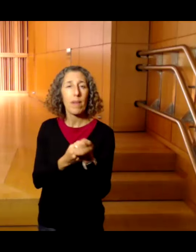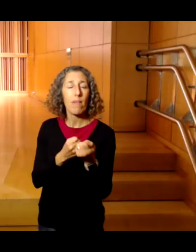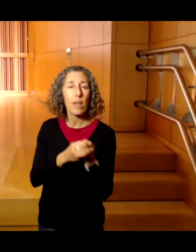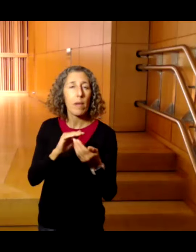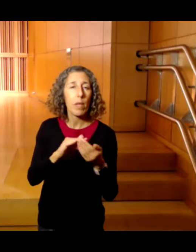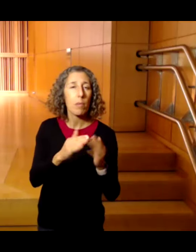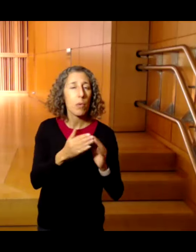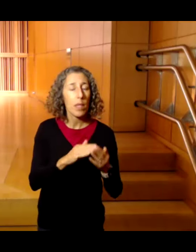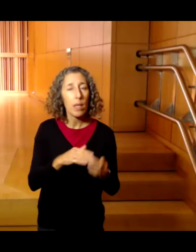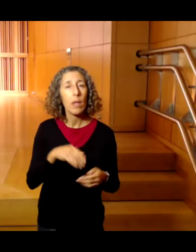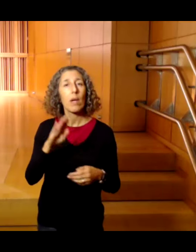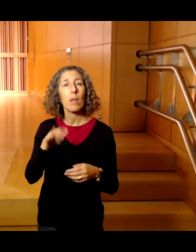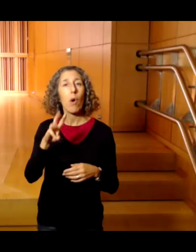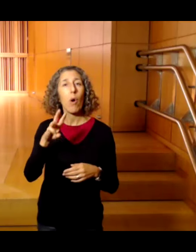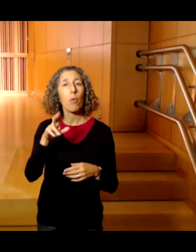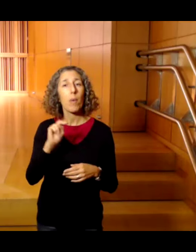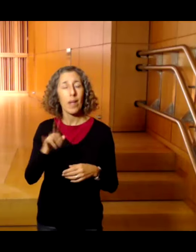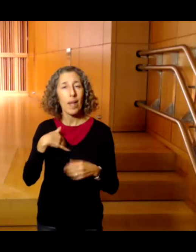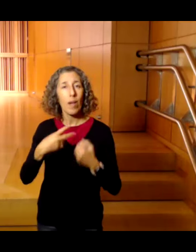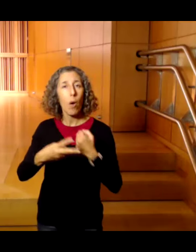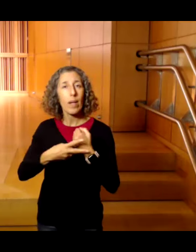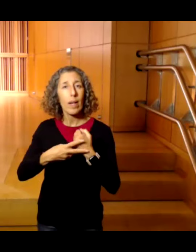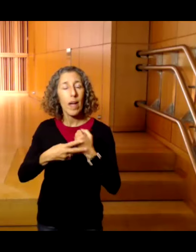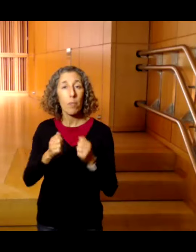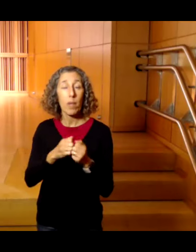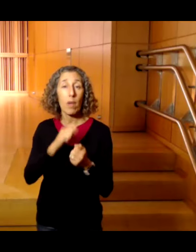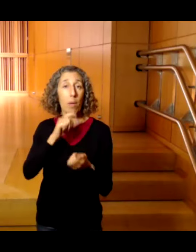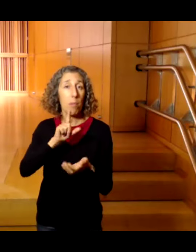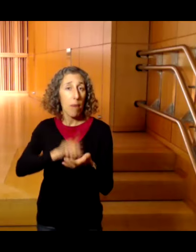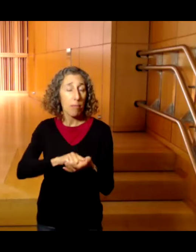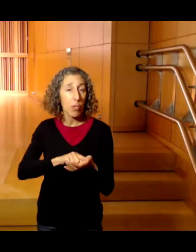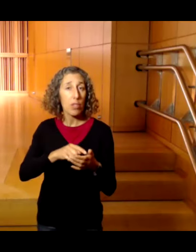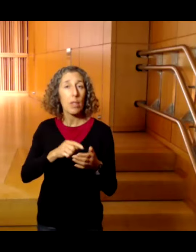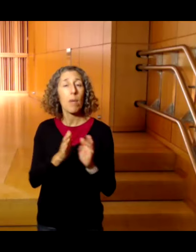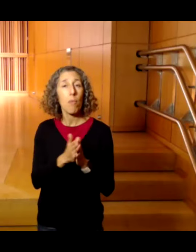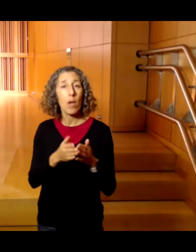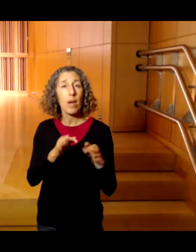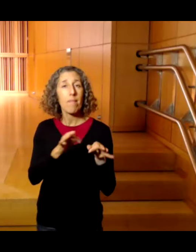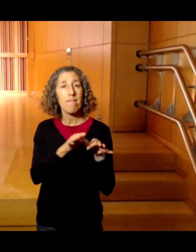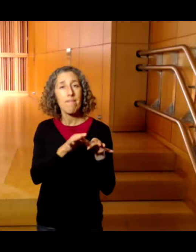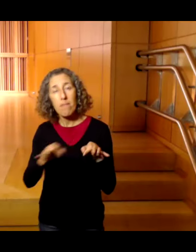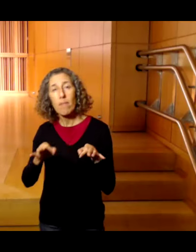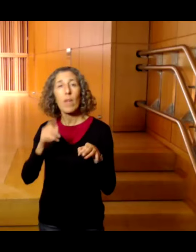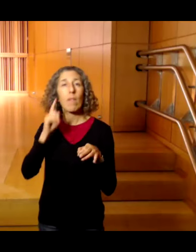The unpublished treatment for a never-completed novel tentatively titled No Papers for Muhammad.